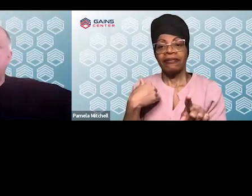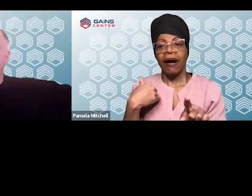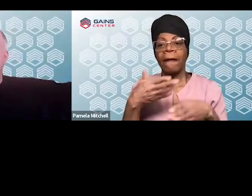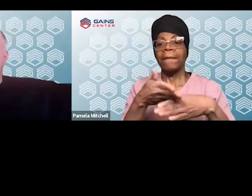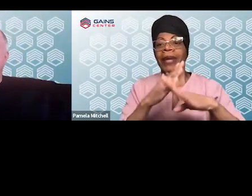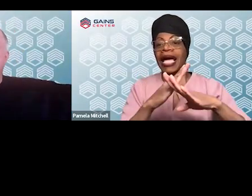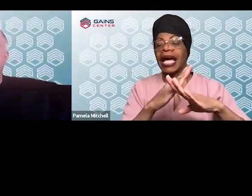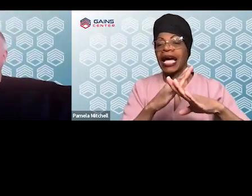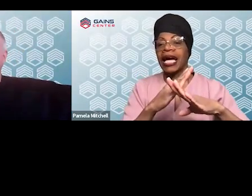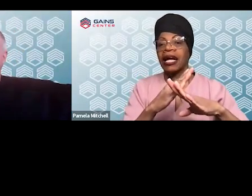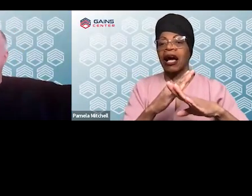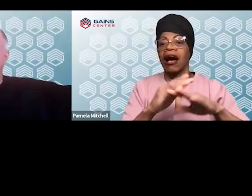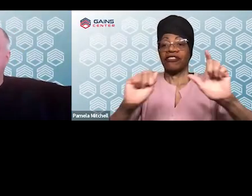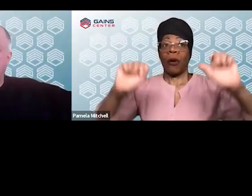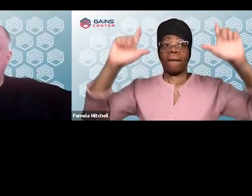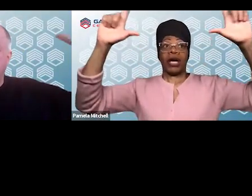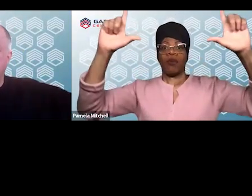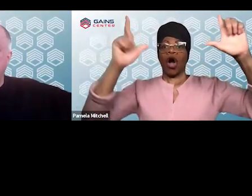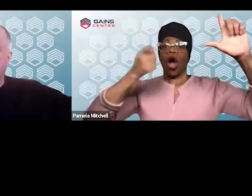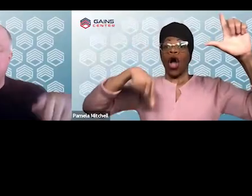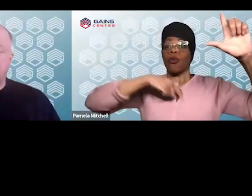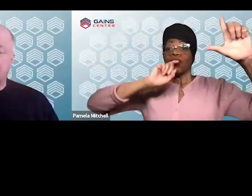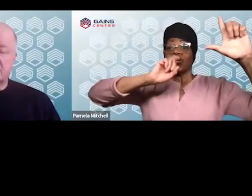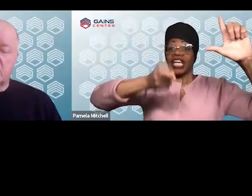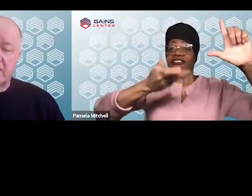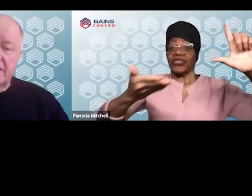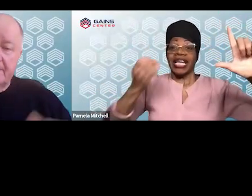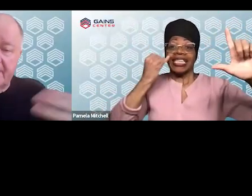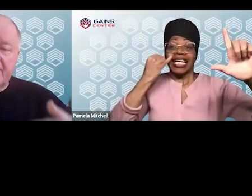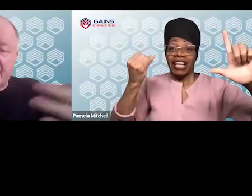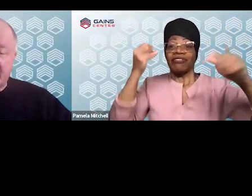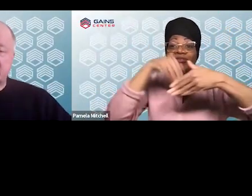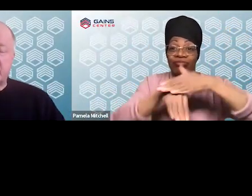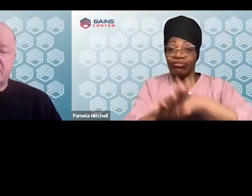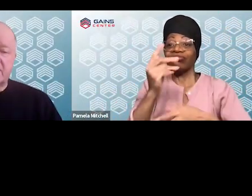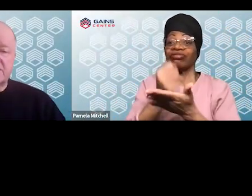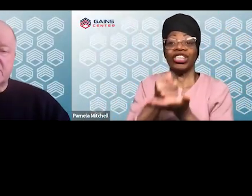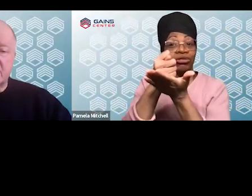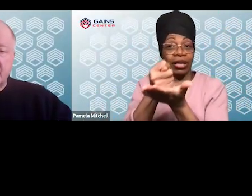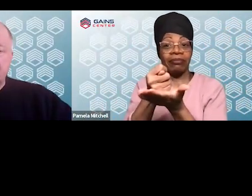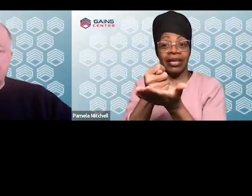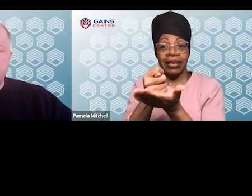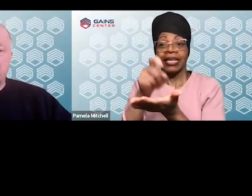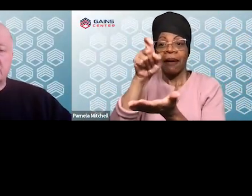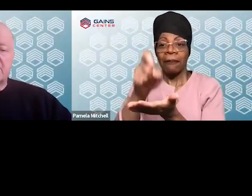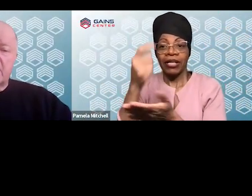putting up billboards saying, "We'll give you stuff if you come to treatment." So that has to be considered. These other ones,